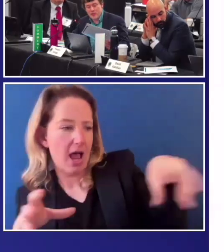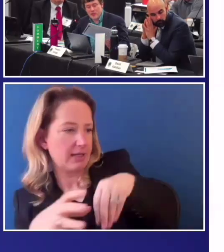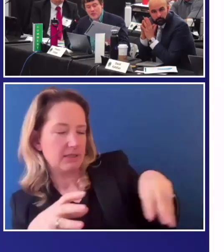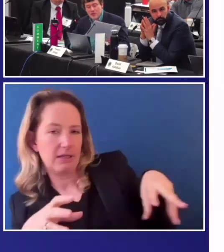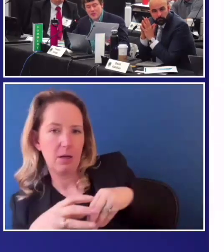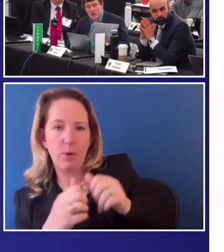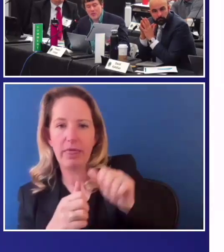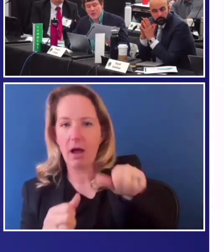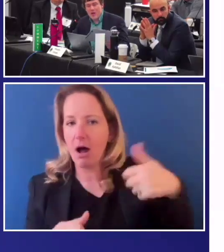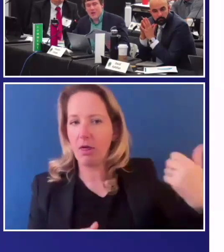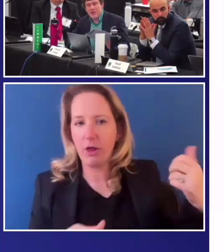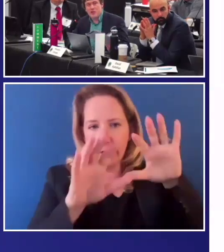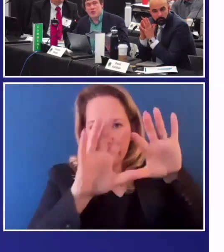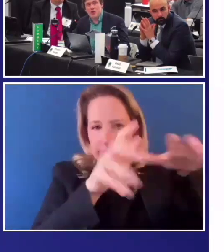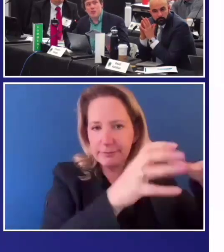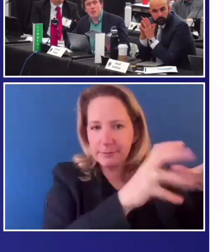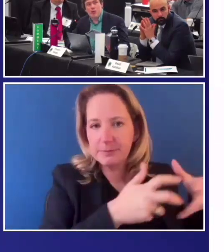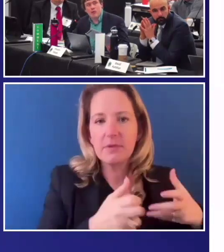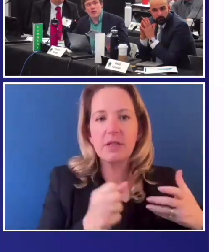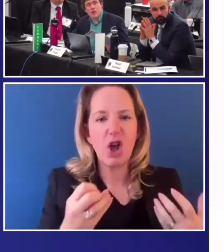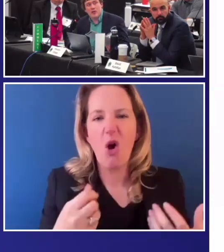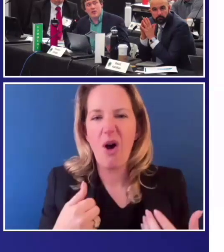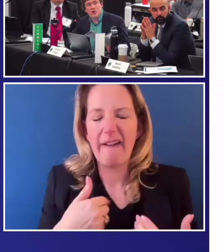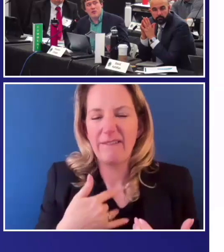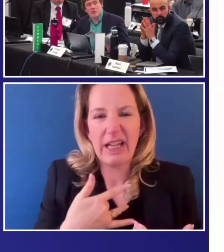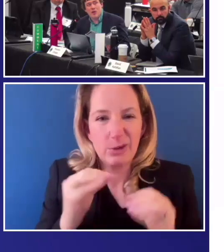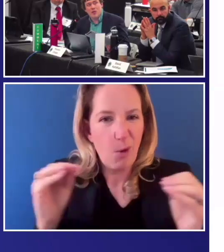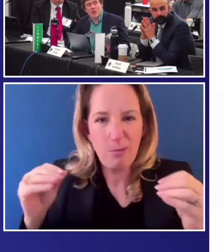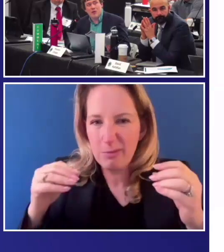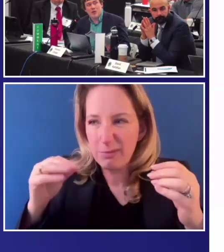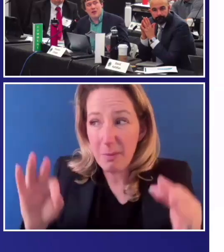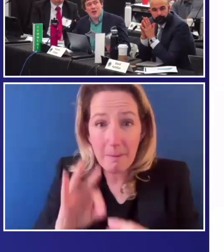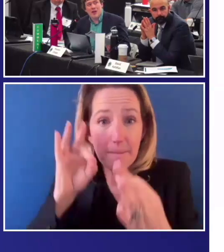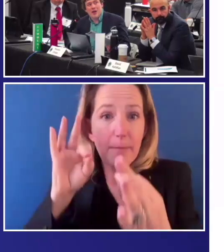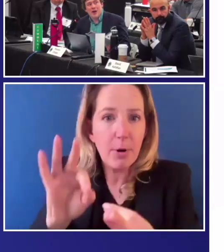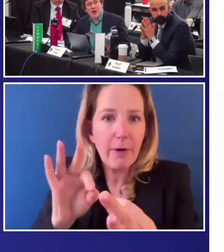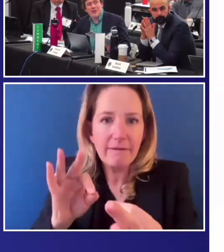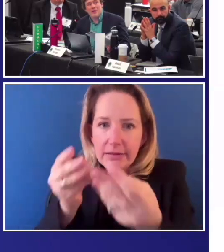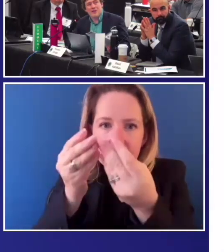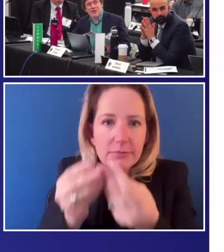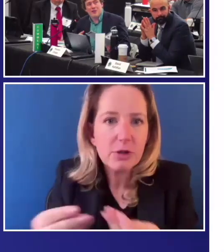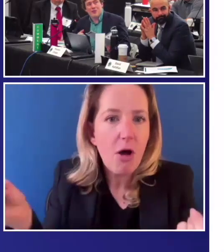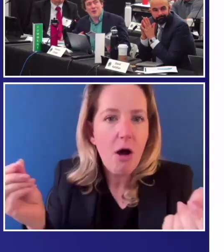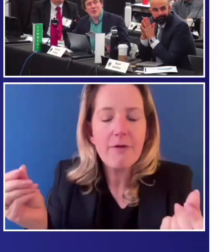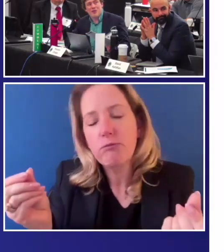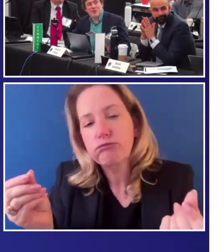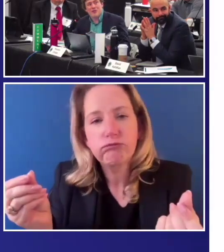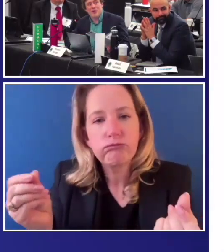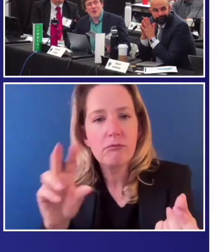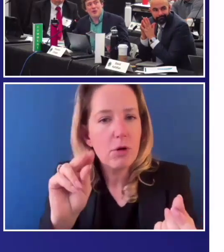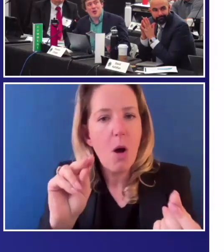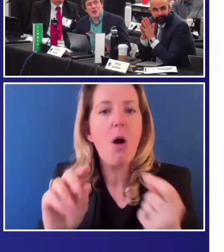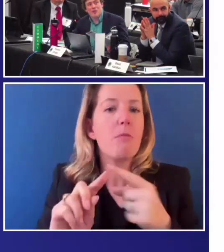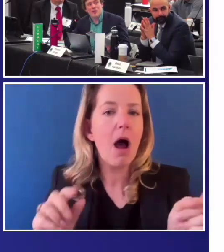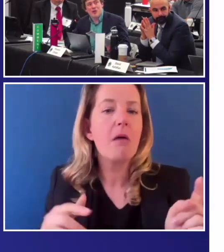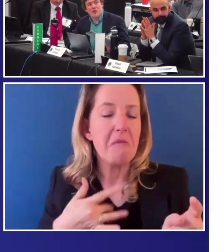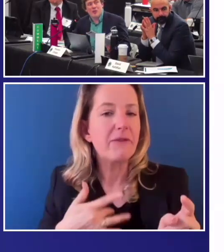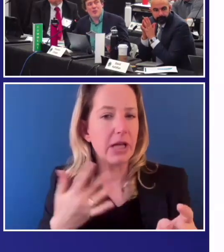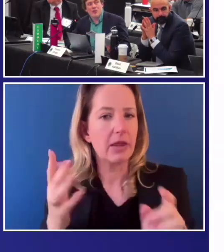level. So I think there's no perfect way to solve this problem. But like, I think, you know, the Department has done a very good job, you know, coming up with